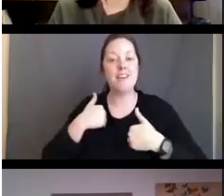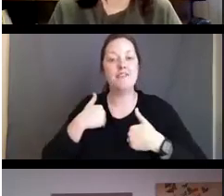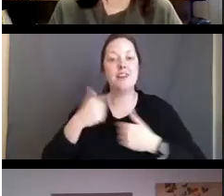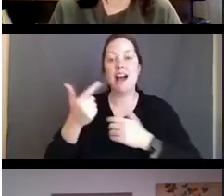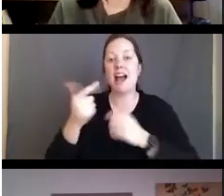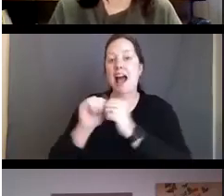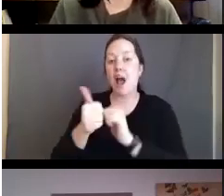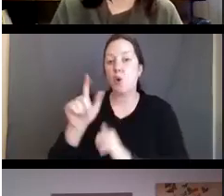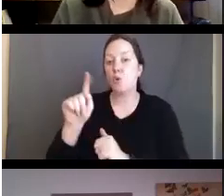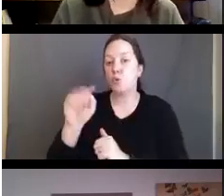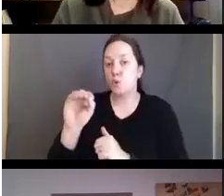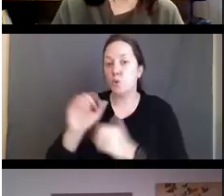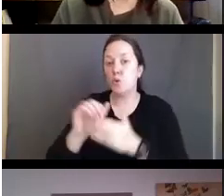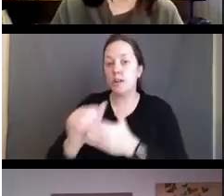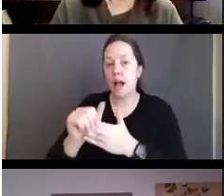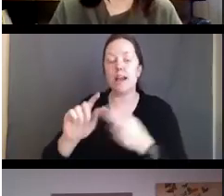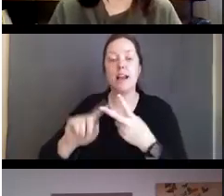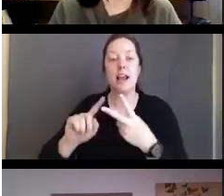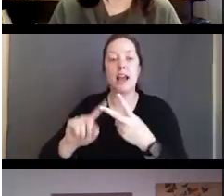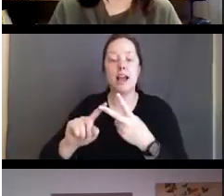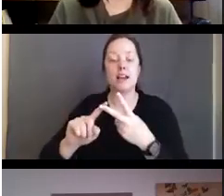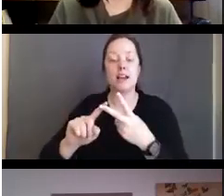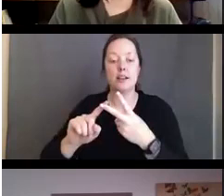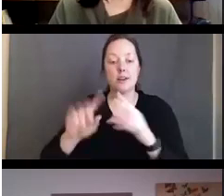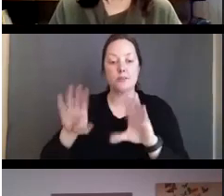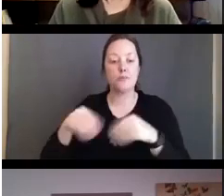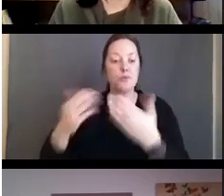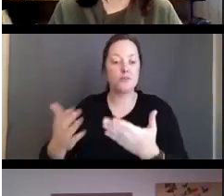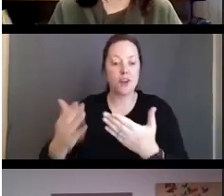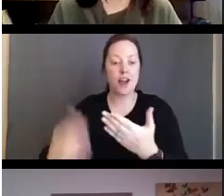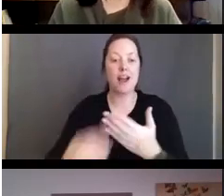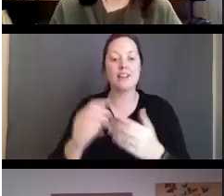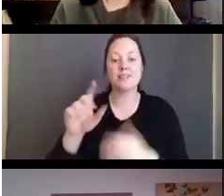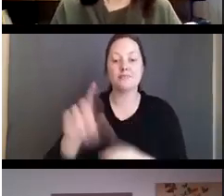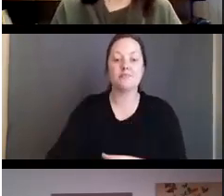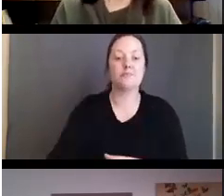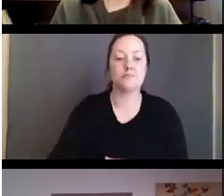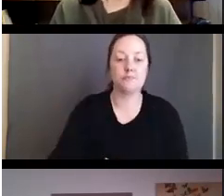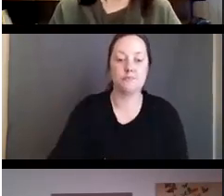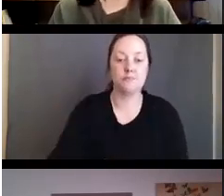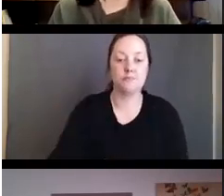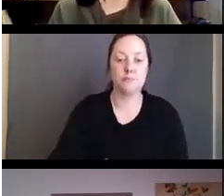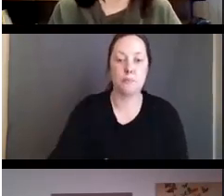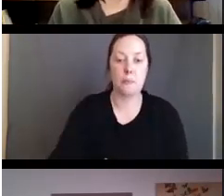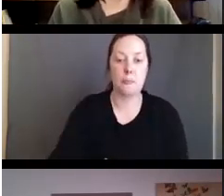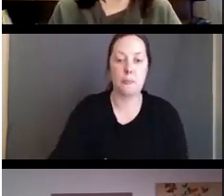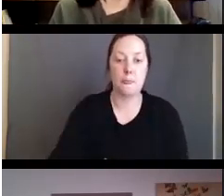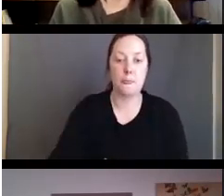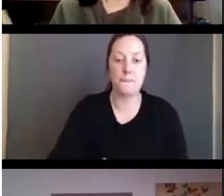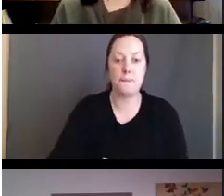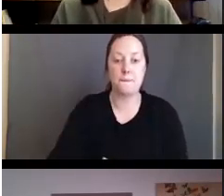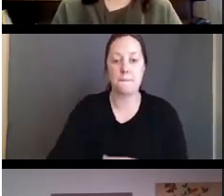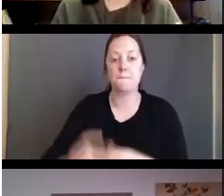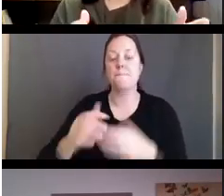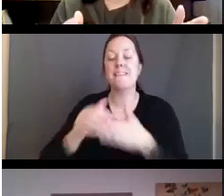If you make a mistake, you are able to drag and drop pages up and down to change their